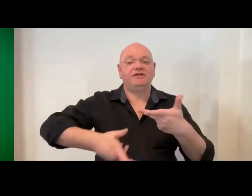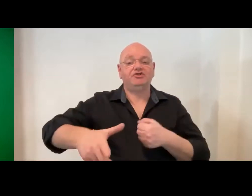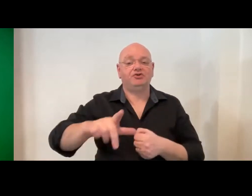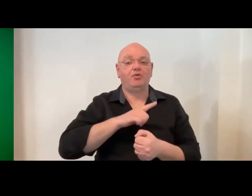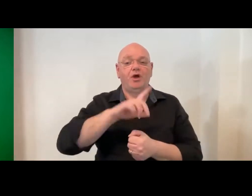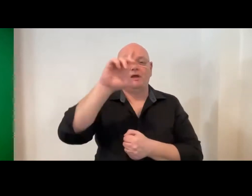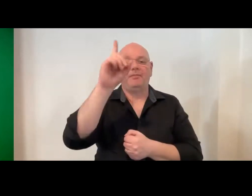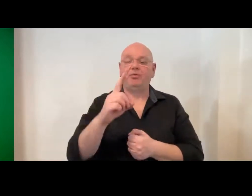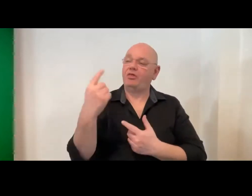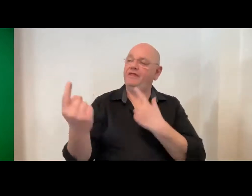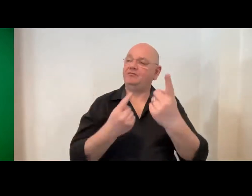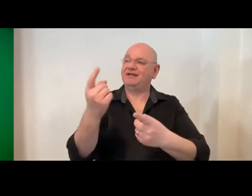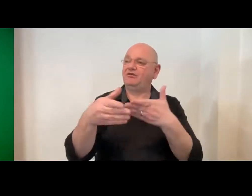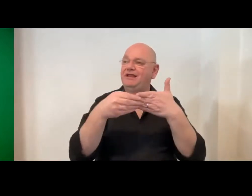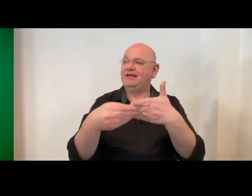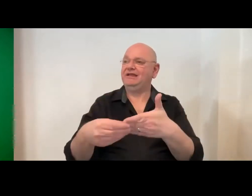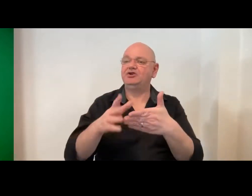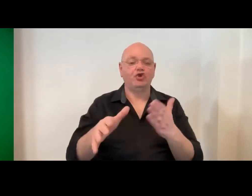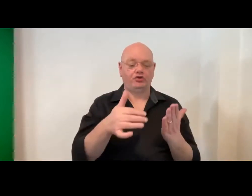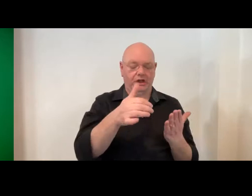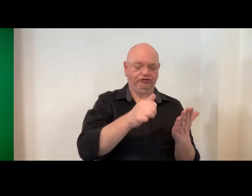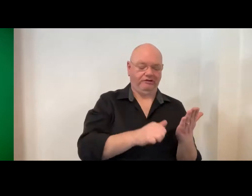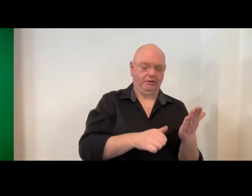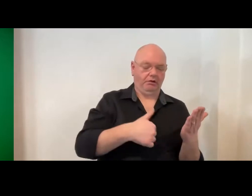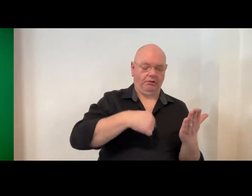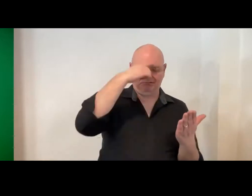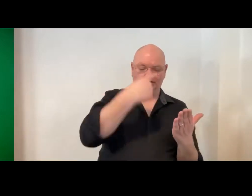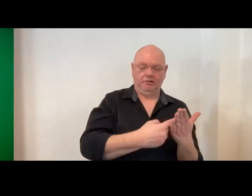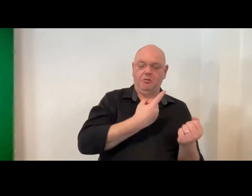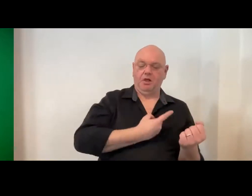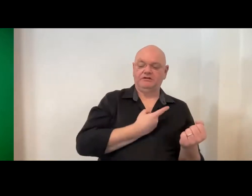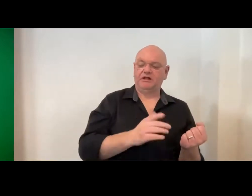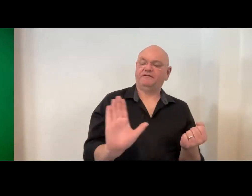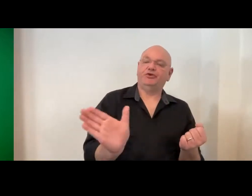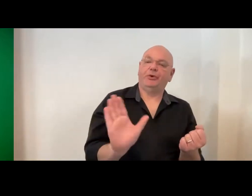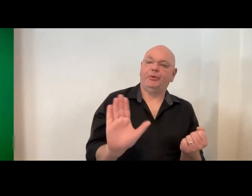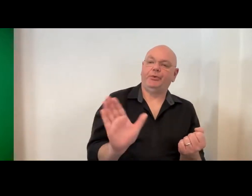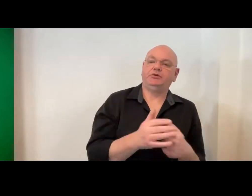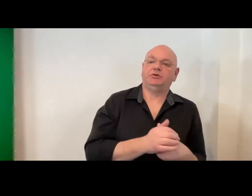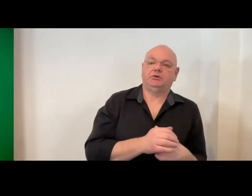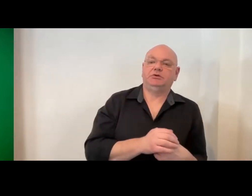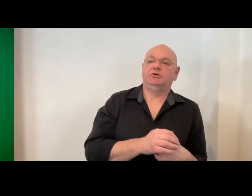They observed that decision makers are often drawn from a narrow demographic and sometimes unrepresentative of